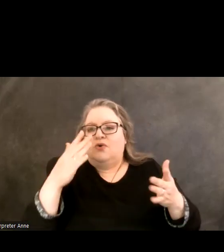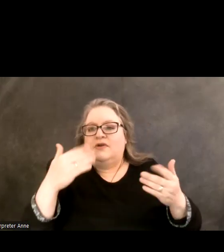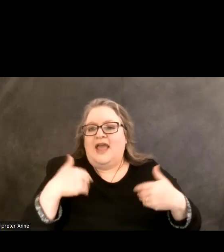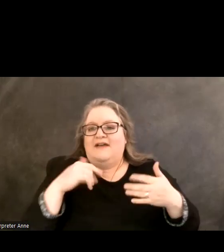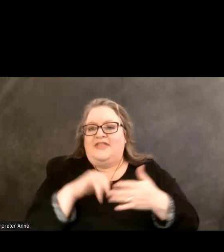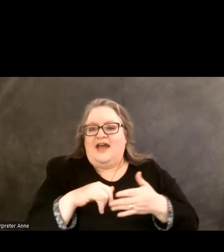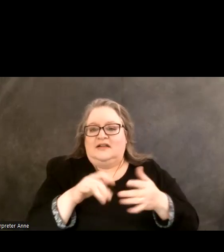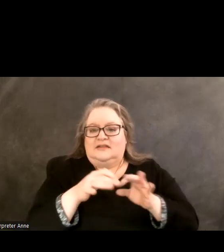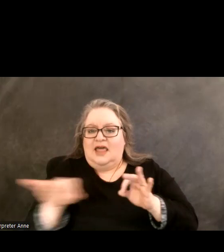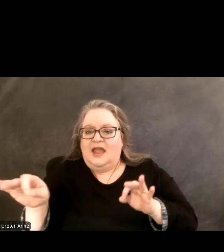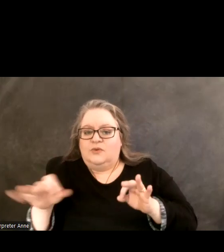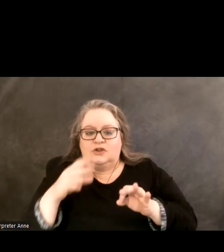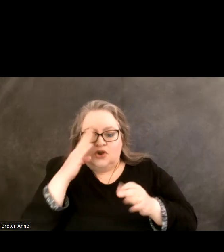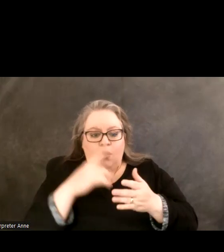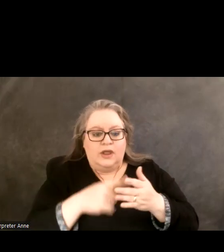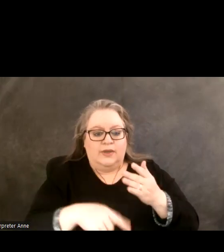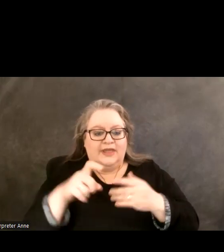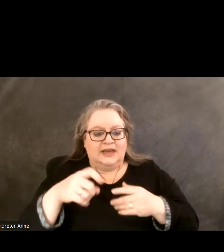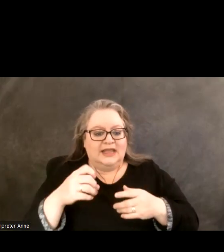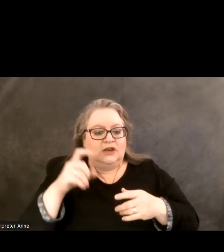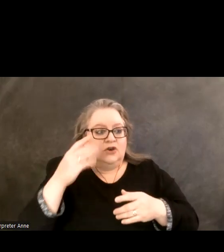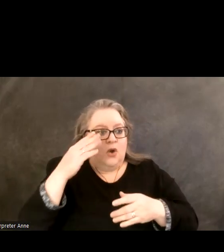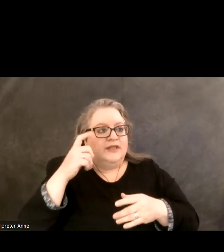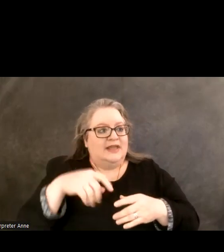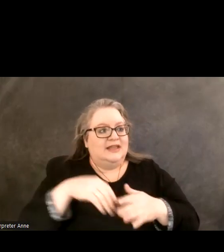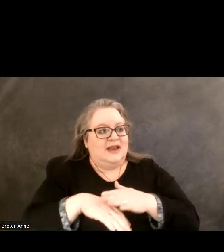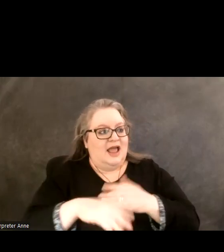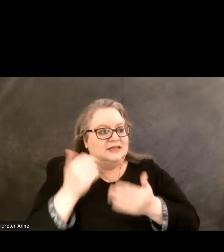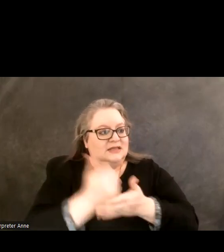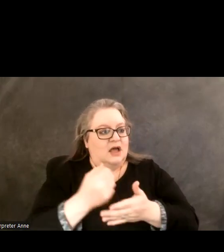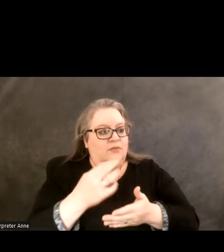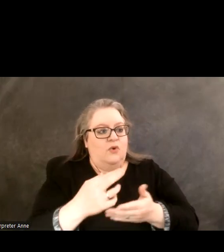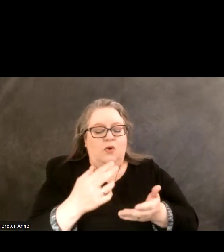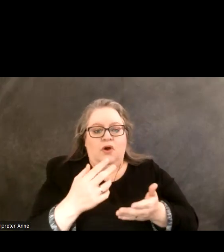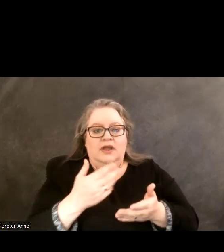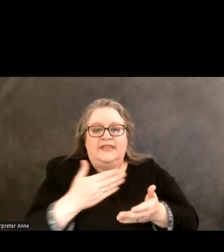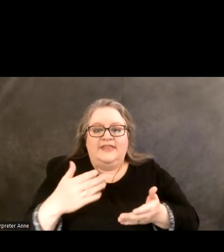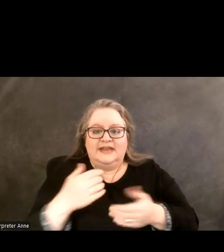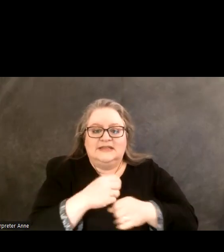they need, knowing they need access help, knowing they might need those things to make themselves be able to be